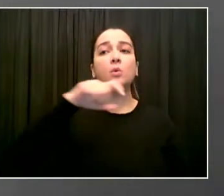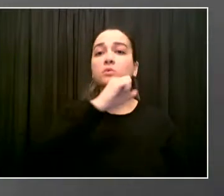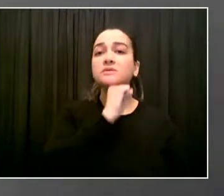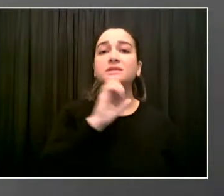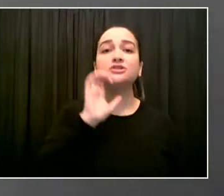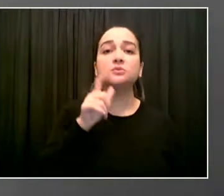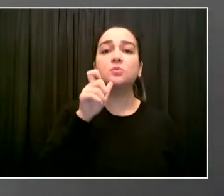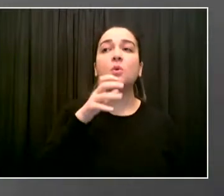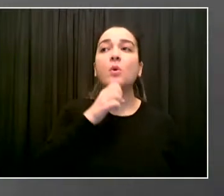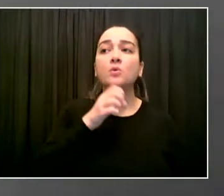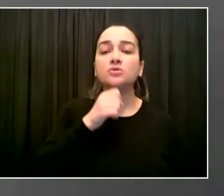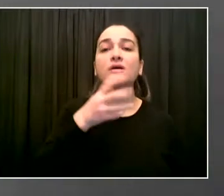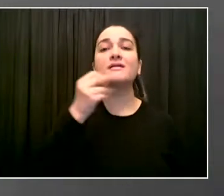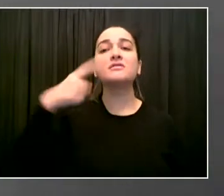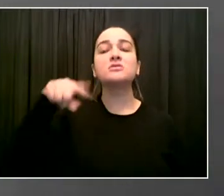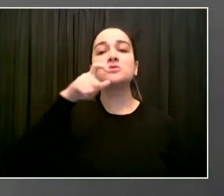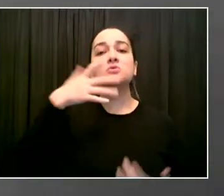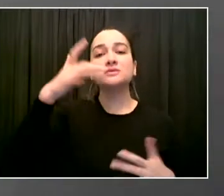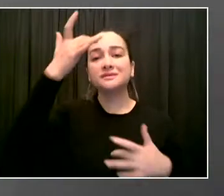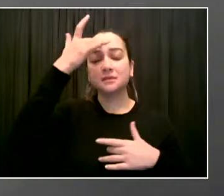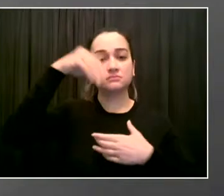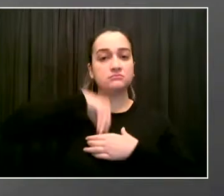PEOPLE WITH